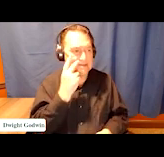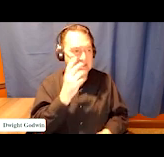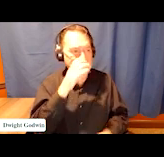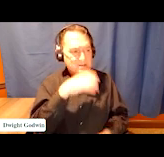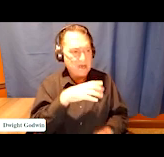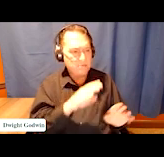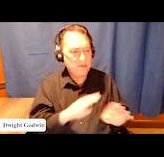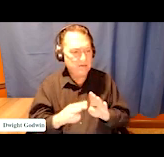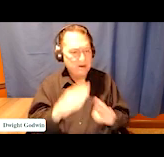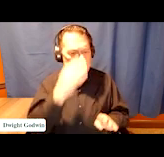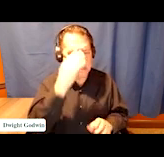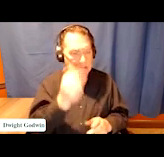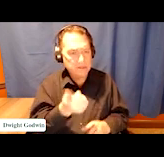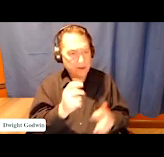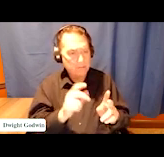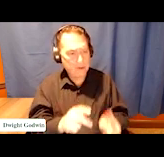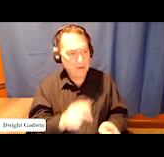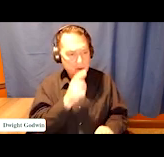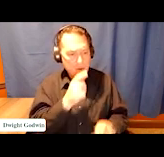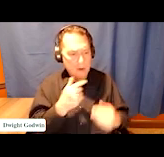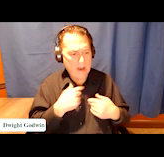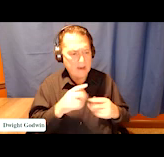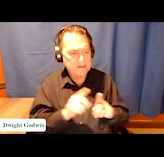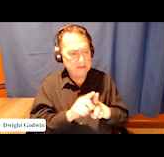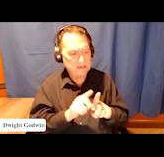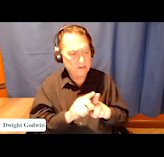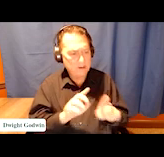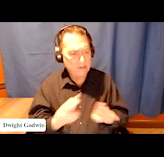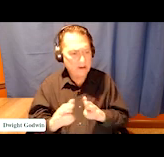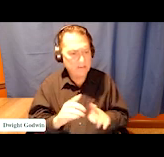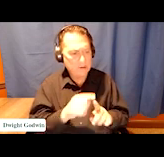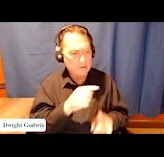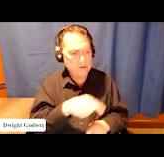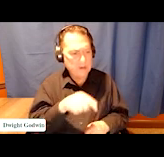because someone else who has similar behaviors, to them, that's just everyday life.